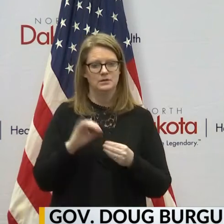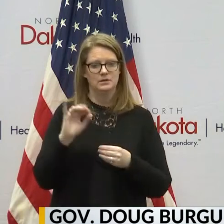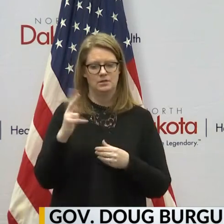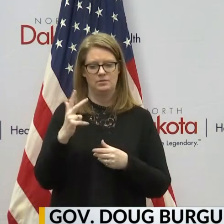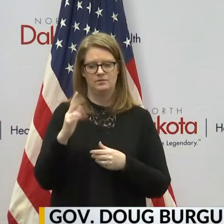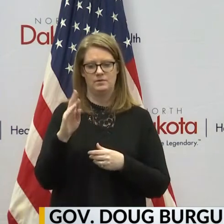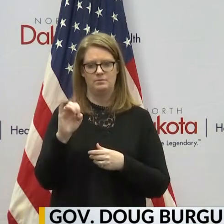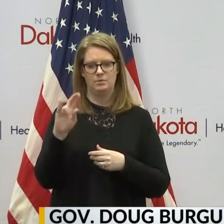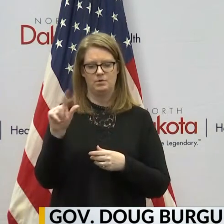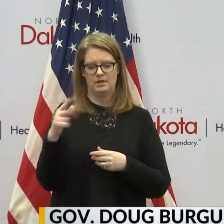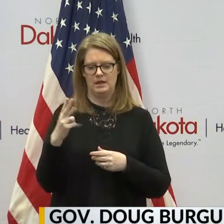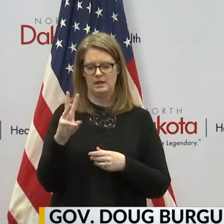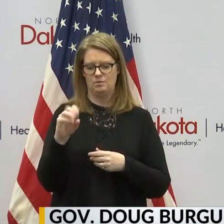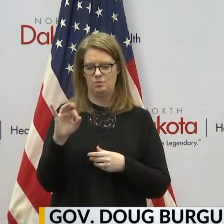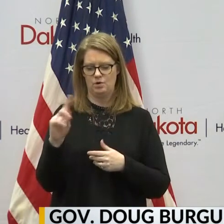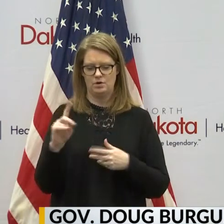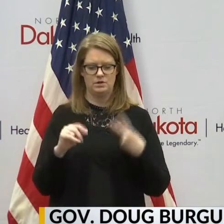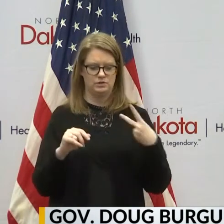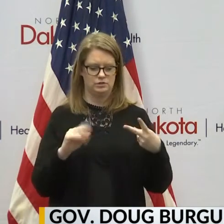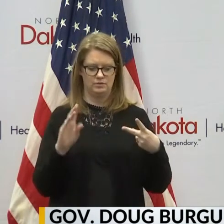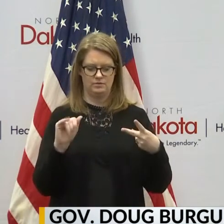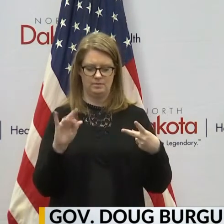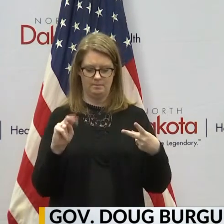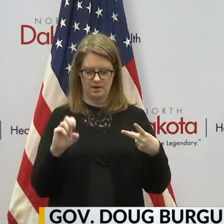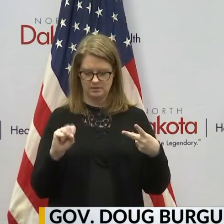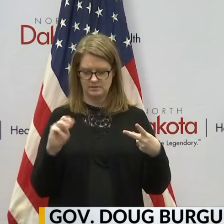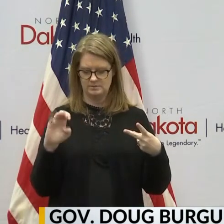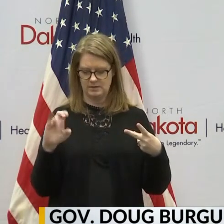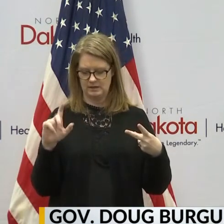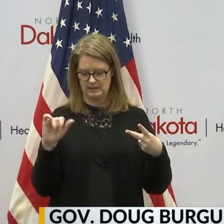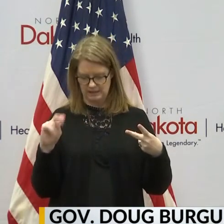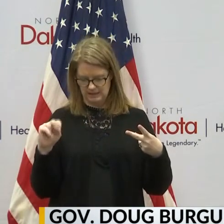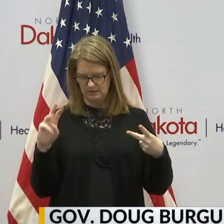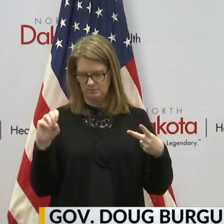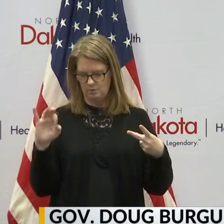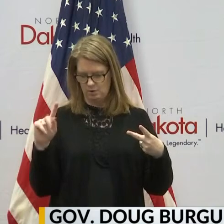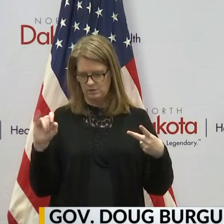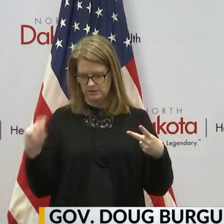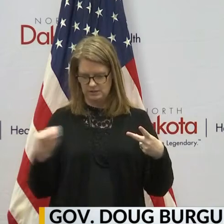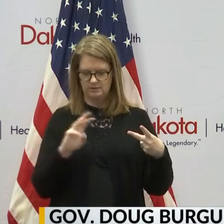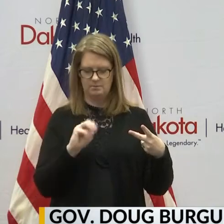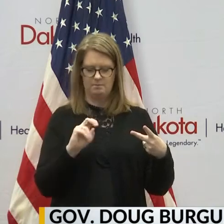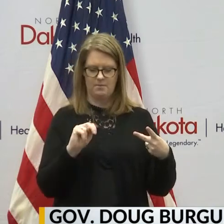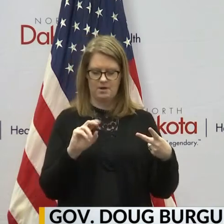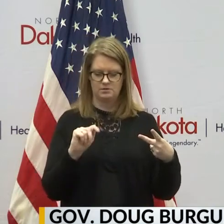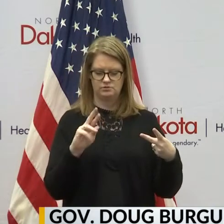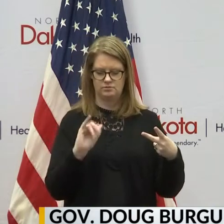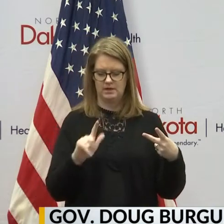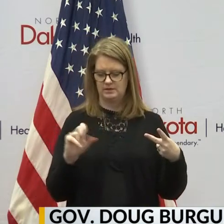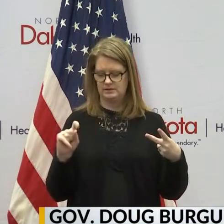26 ADDITIONAL CASES OF THE NOVEL CORONAVIRUS DISEASE. COVID-19, THIS IS OUR HIGHEST NUMBER IN 24 HOUR PERIOD. SEVEN FROM CASS COUNTY, THREE